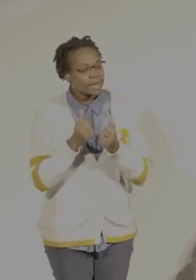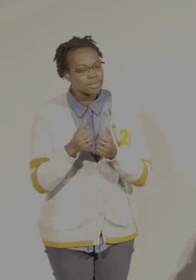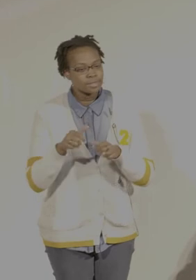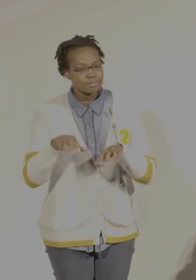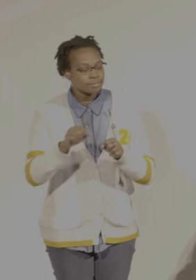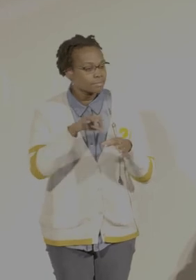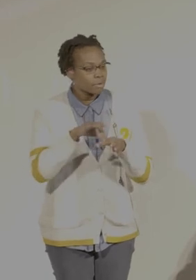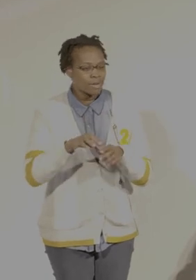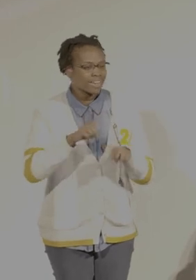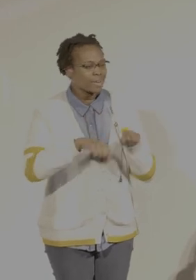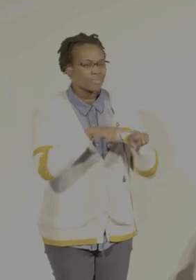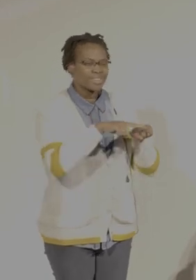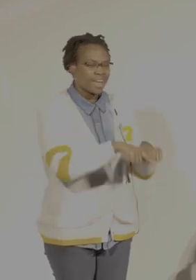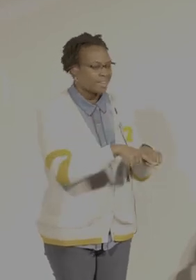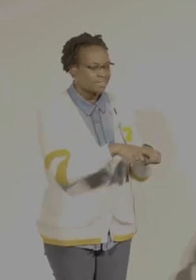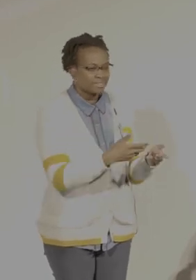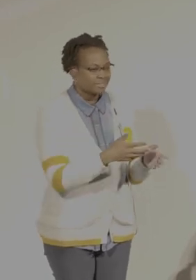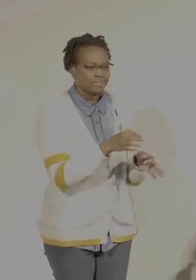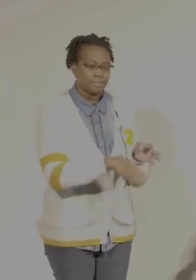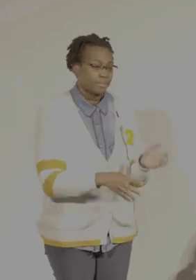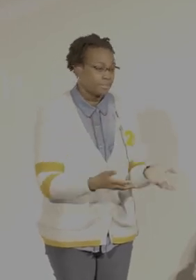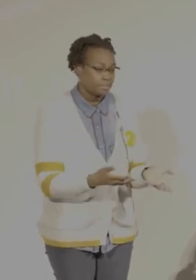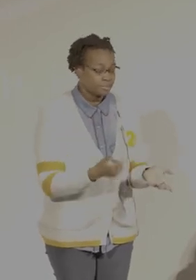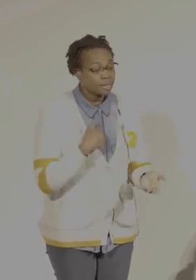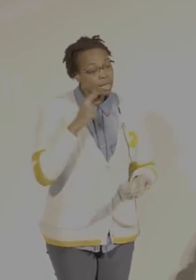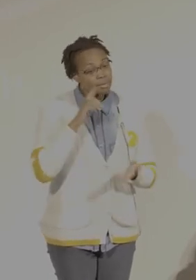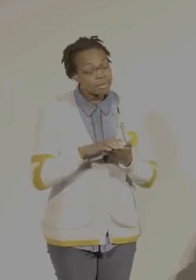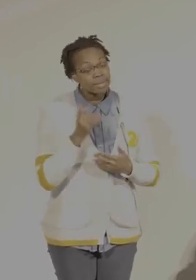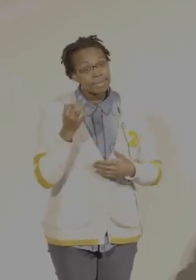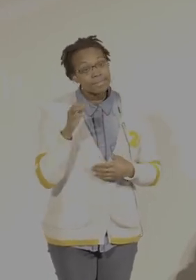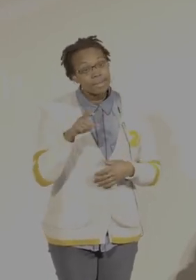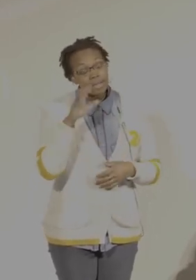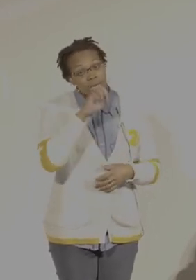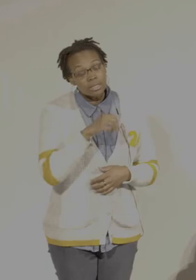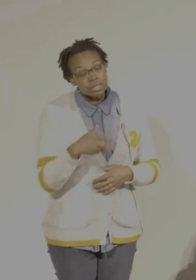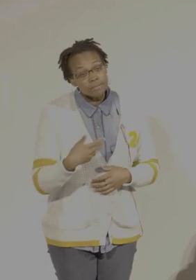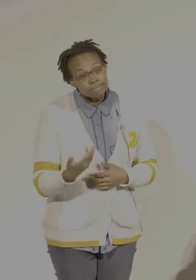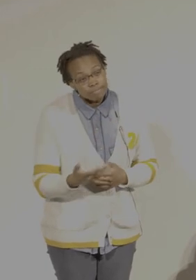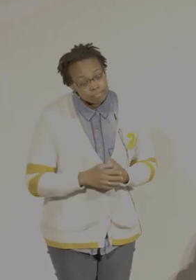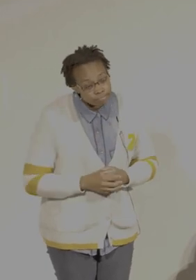they can be relied upon it's that simple. I believe if I had to guess the man who currently